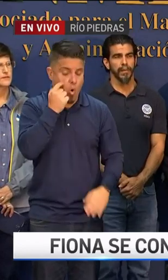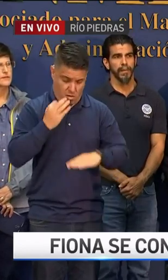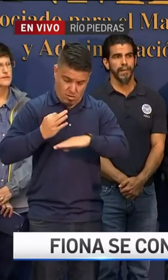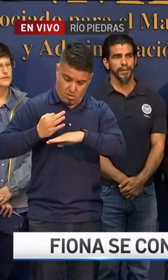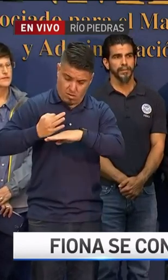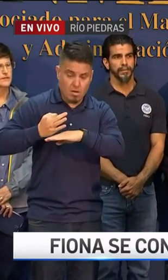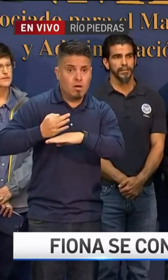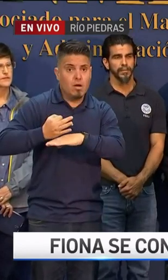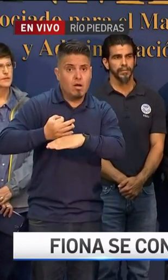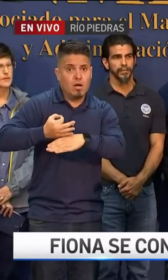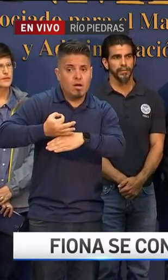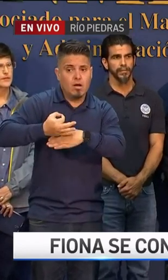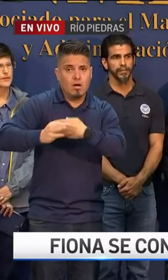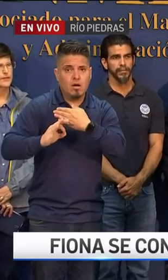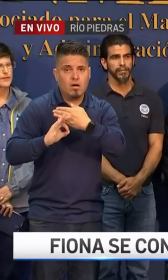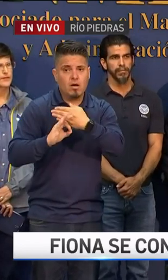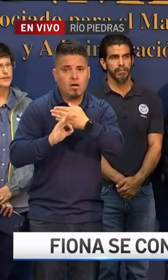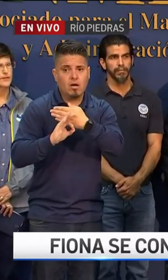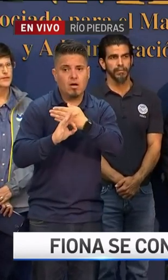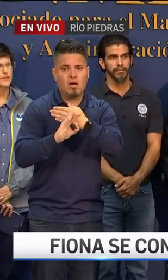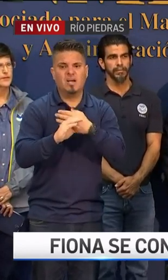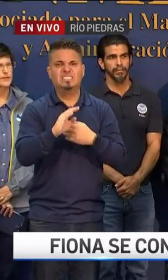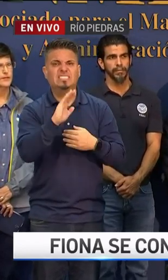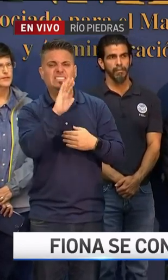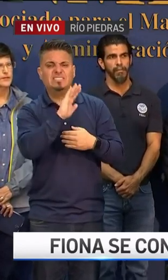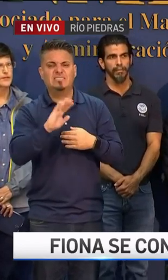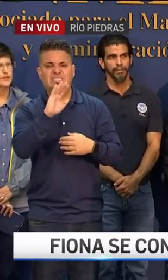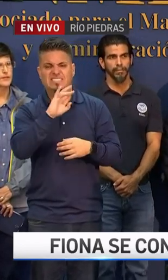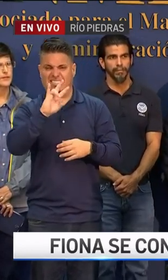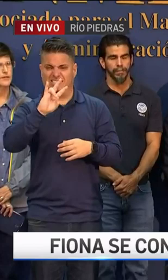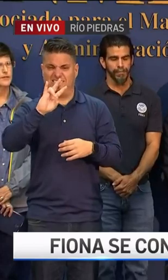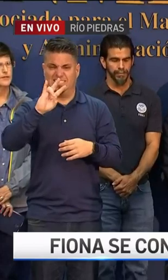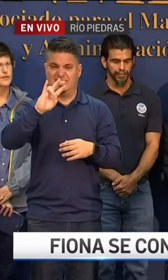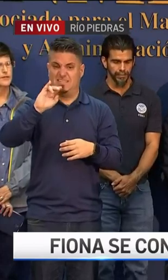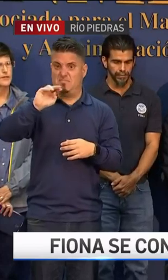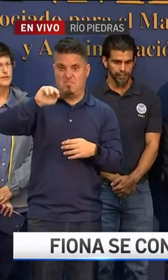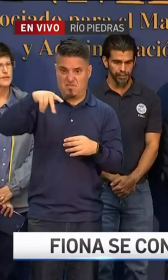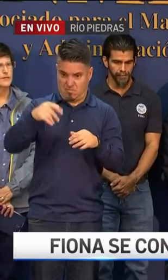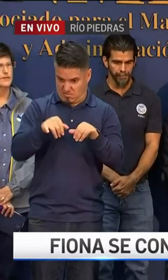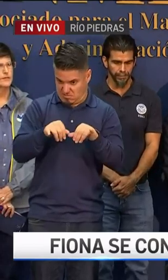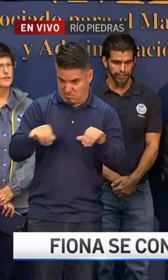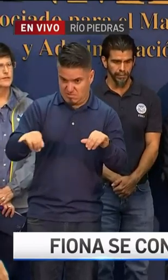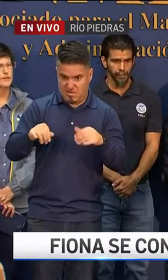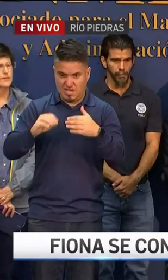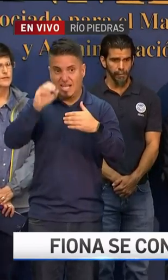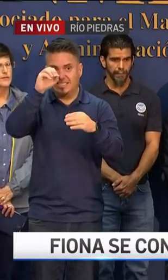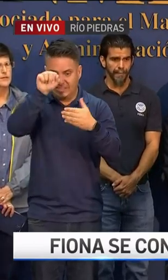CONTRA PROBABILIDAD, ESTARÁ